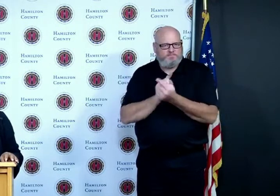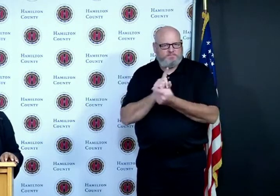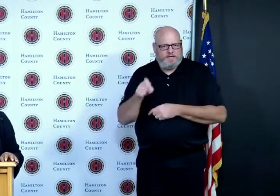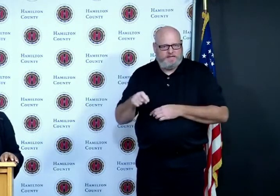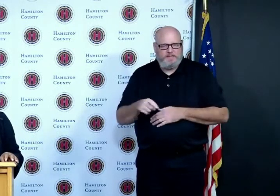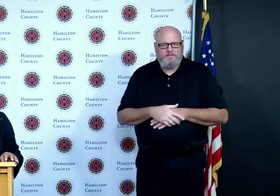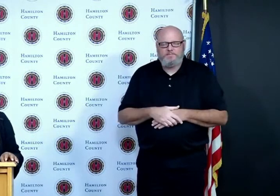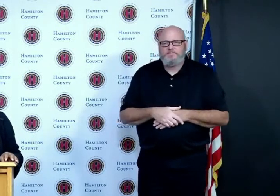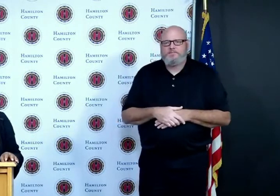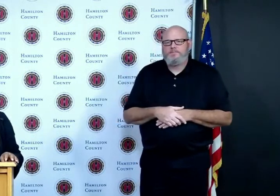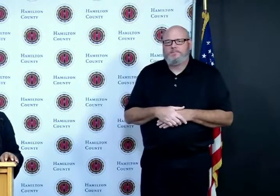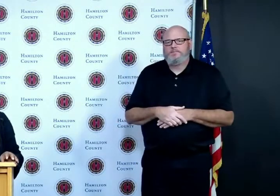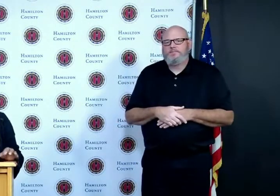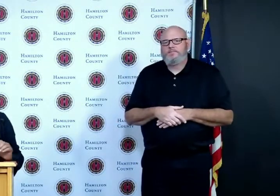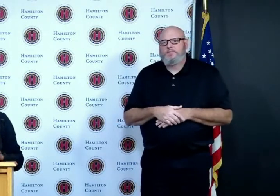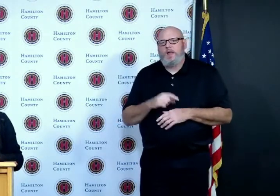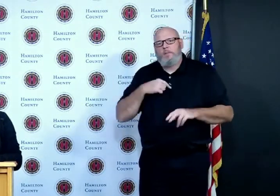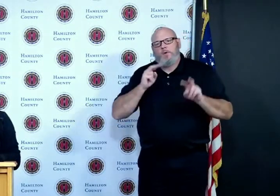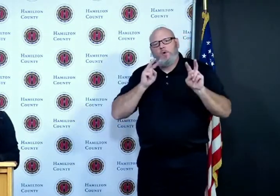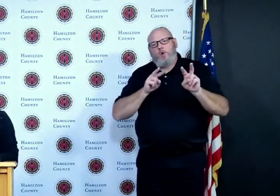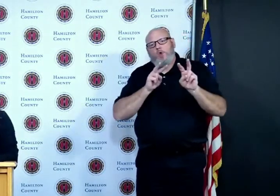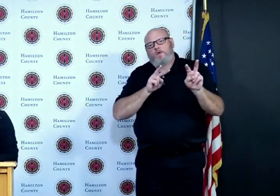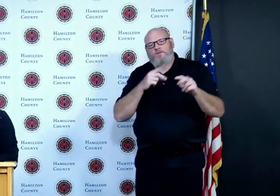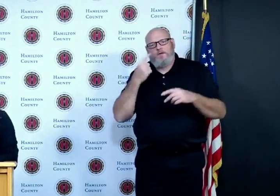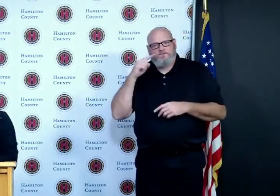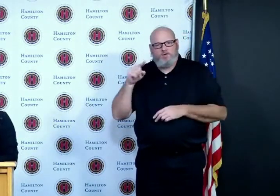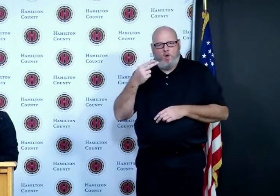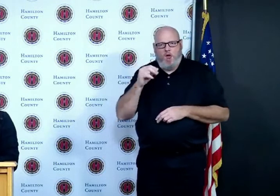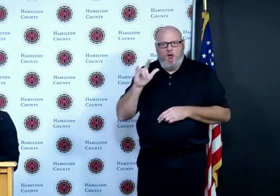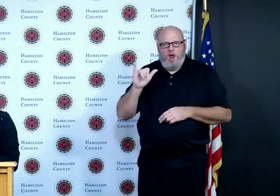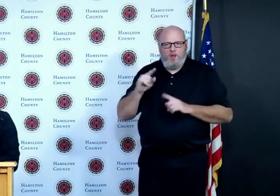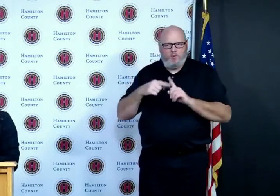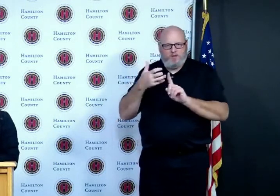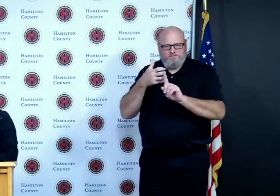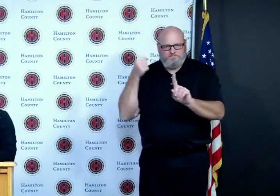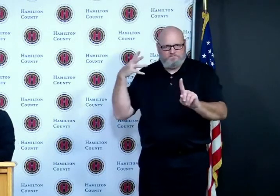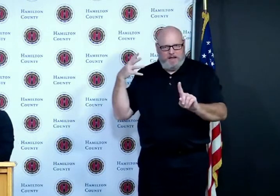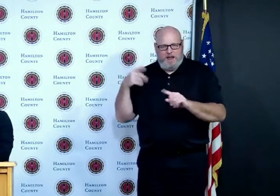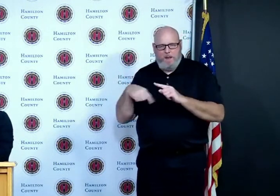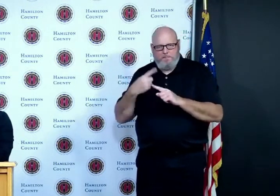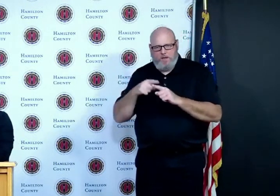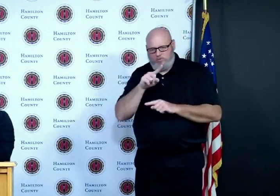for her to expound on those issues so that's what's going on right now with the Hamilton County